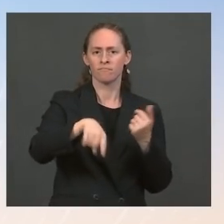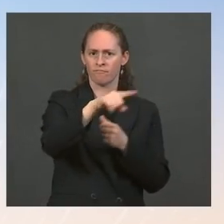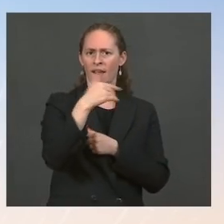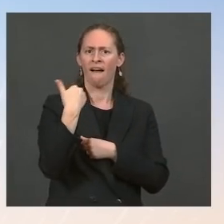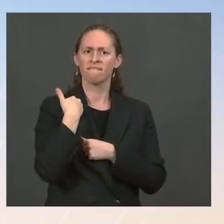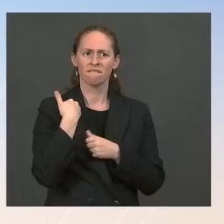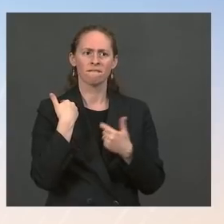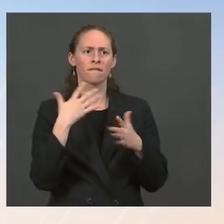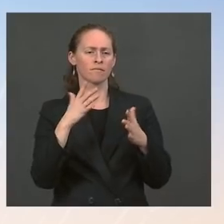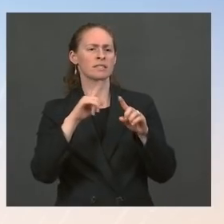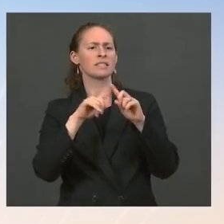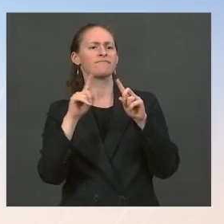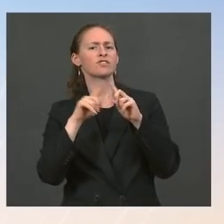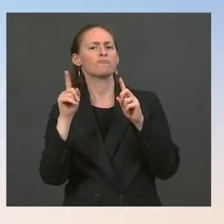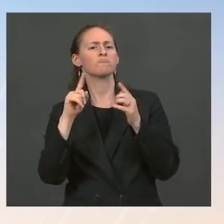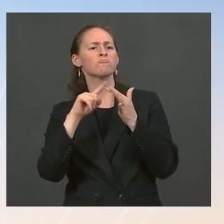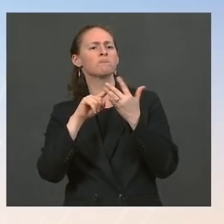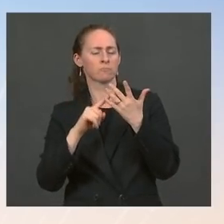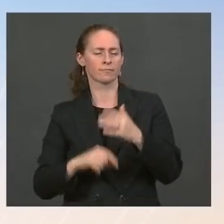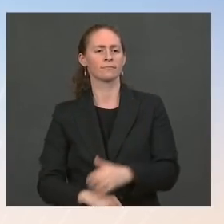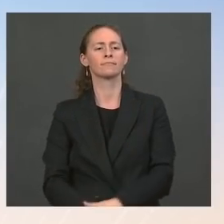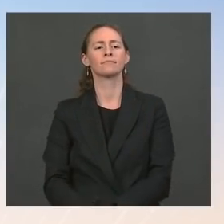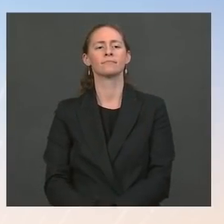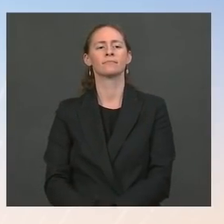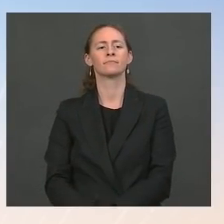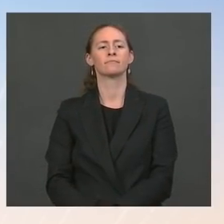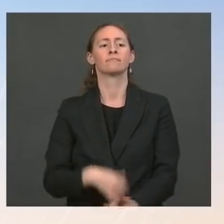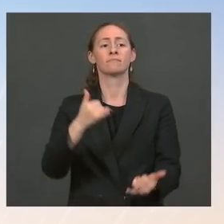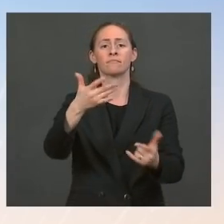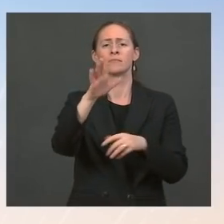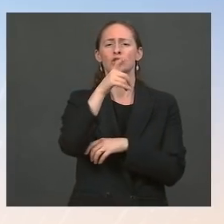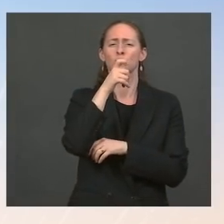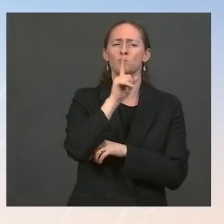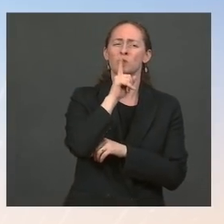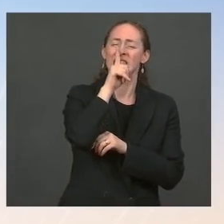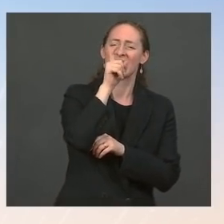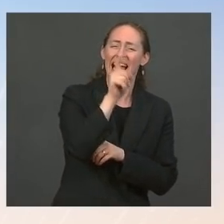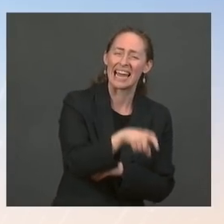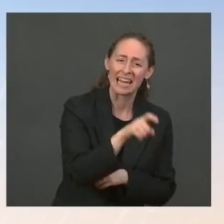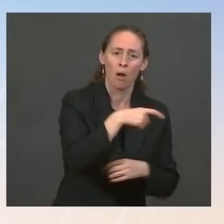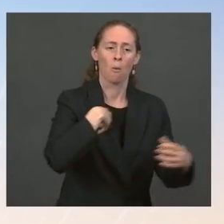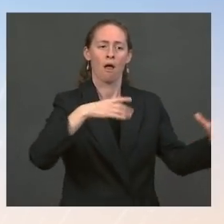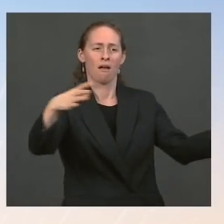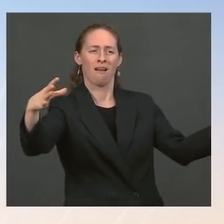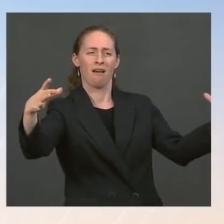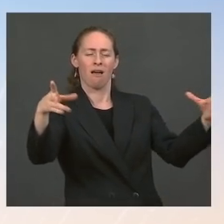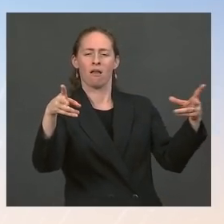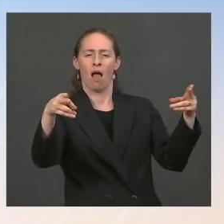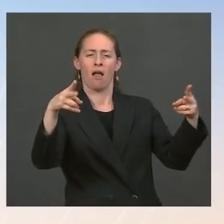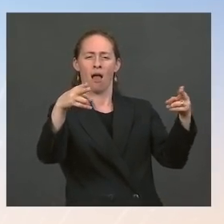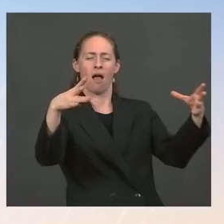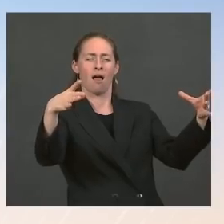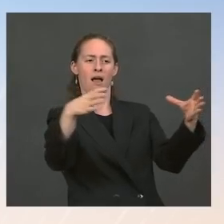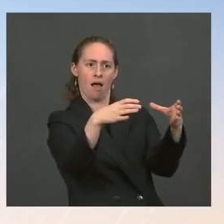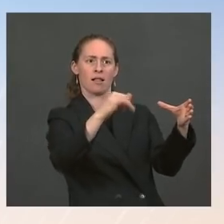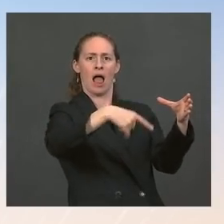we're talking about targeting it at the people who need help the most -- not additional proof, but targeting it at certain income levels.